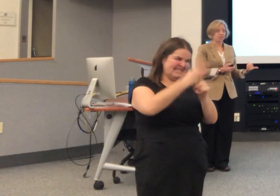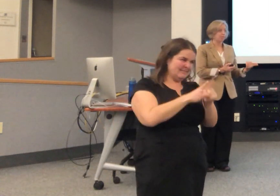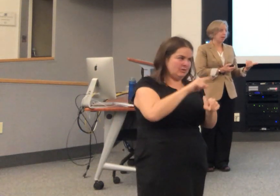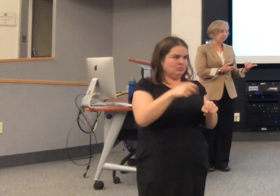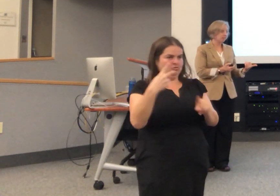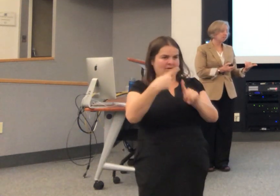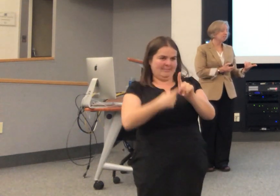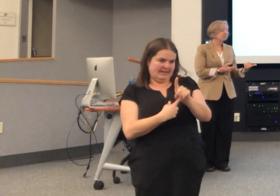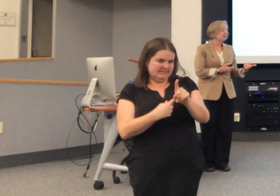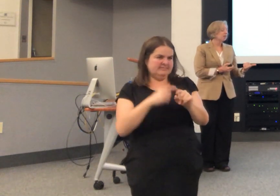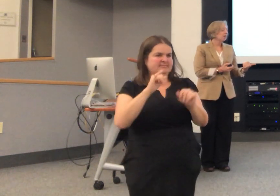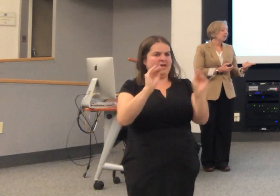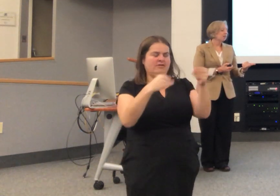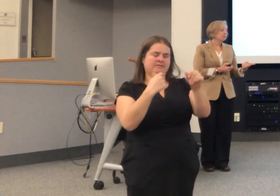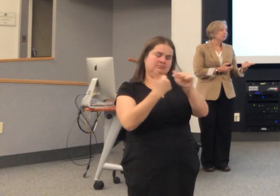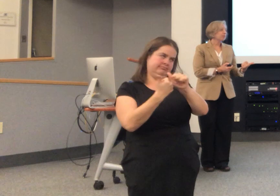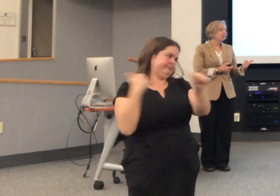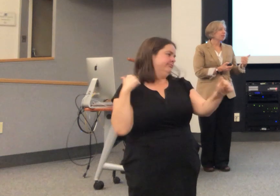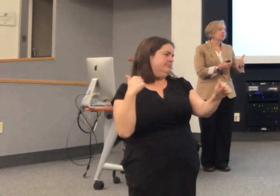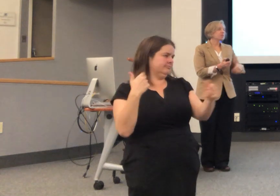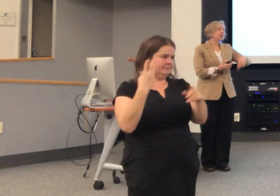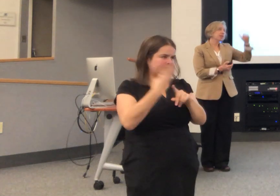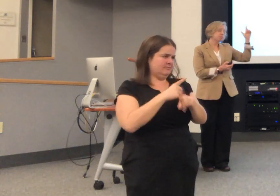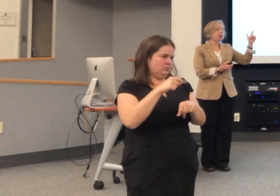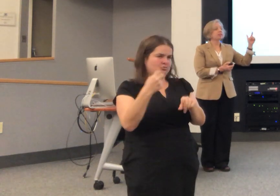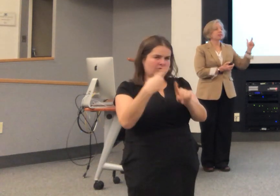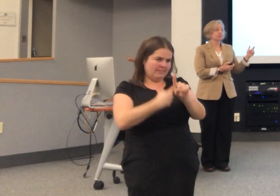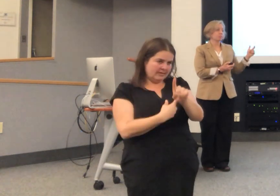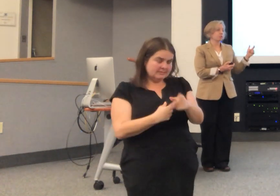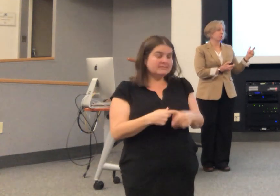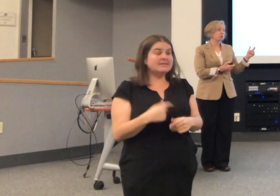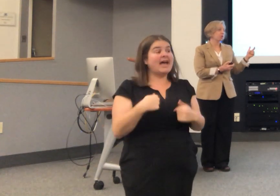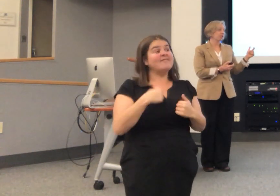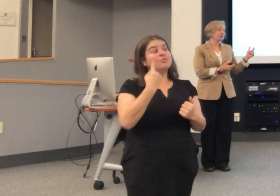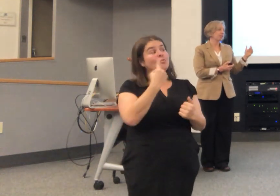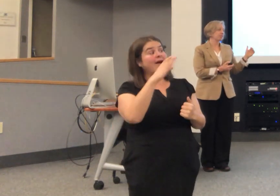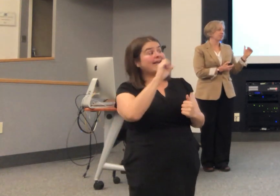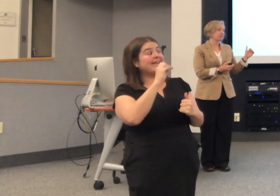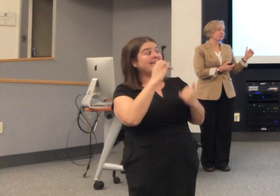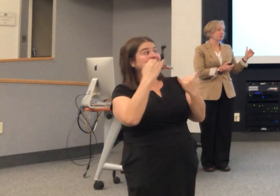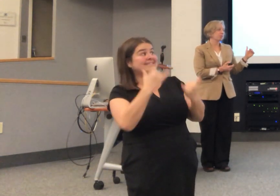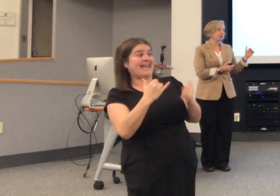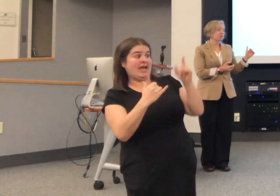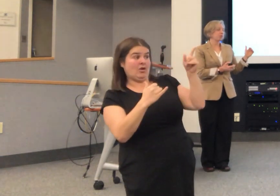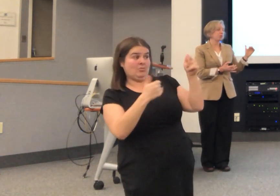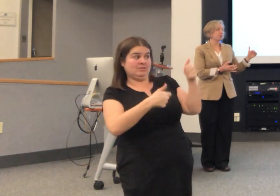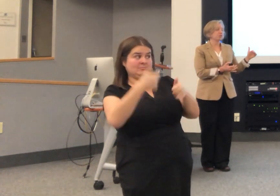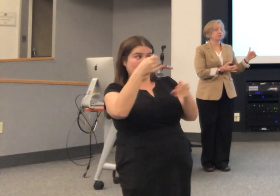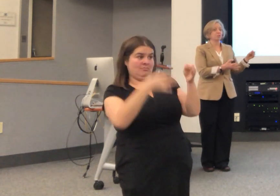is very backlogged. There is a case pending in Supreme Court that's gonna determine whether you can sue